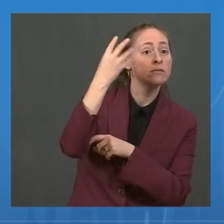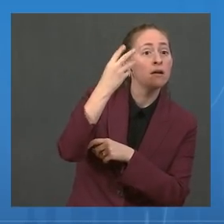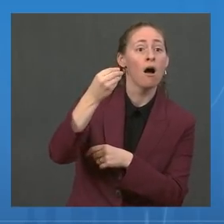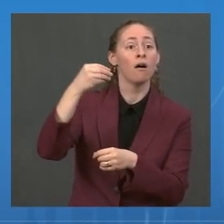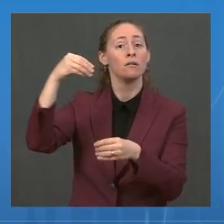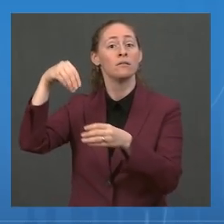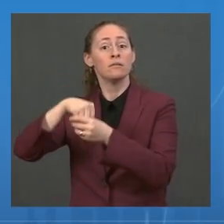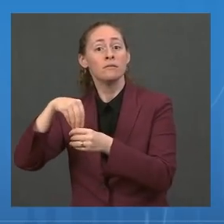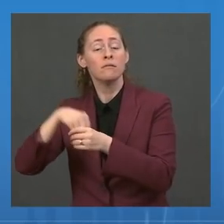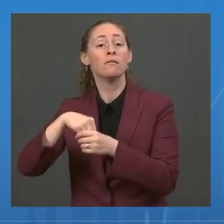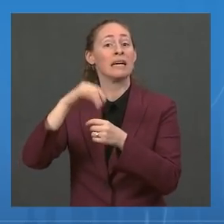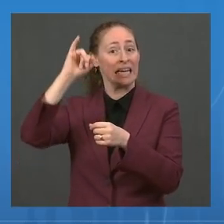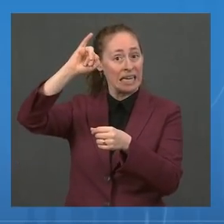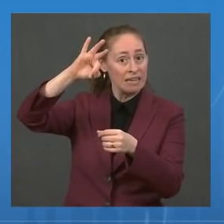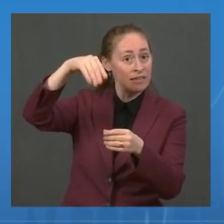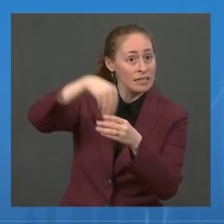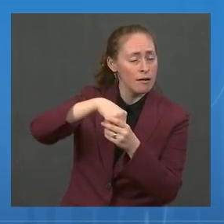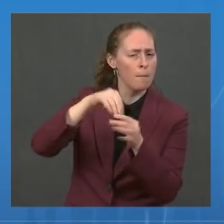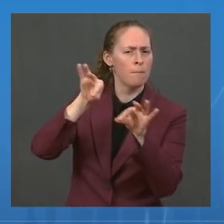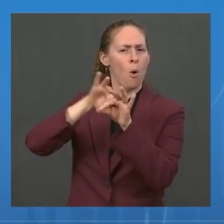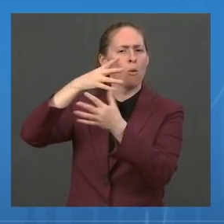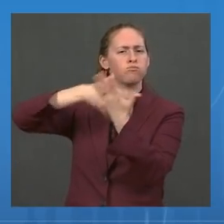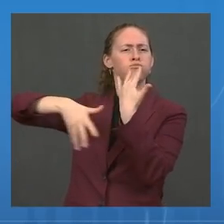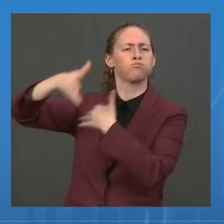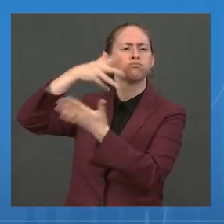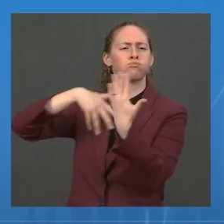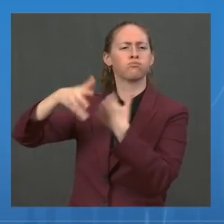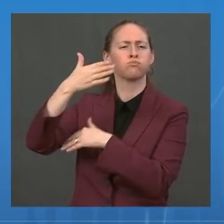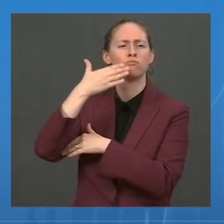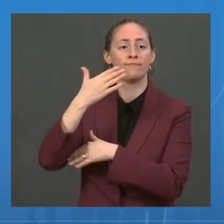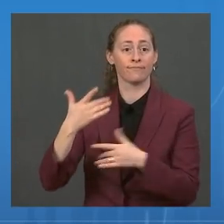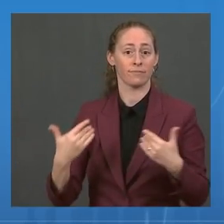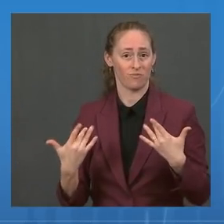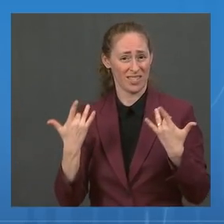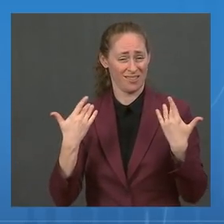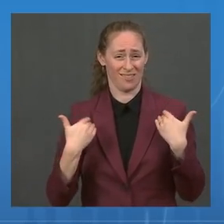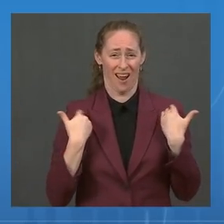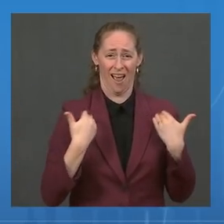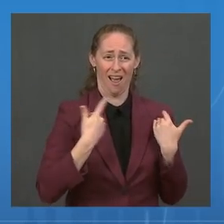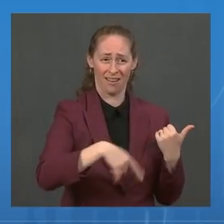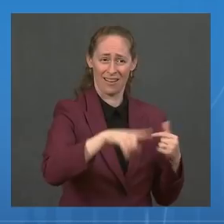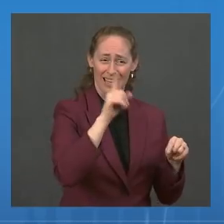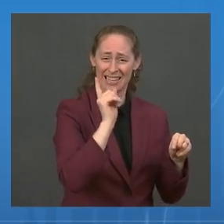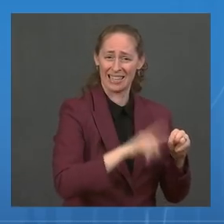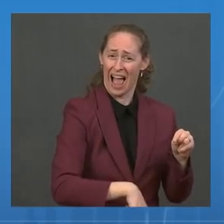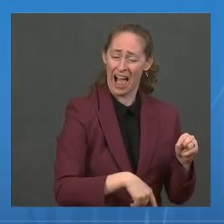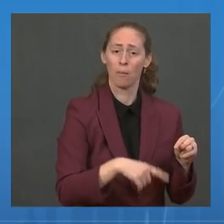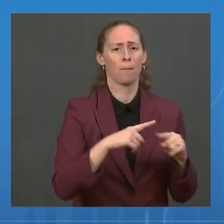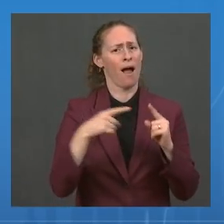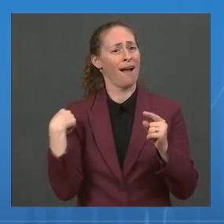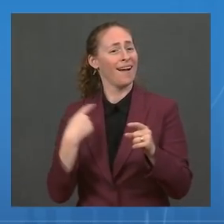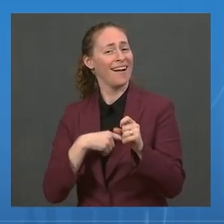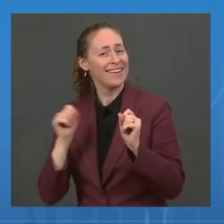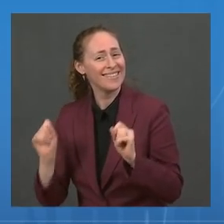can't get vaccinated yet, the rest of us can. And when we are vaccinated, we act as barriers between our kids and the virus.